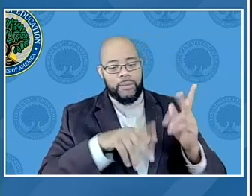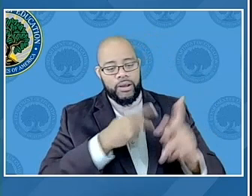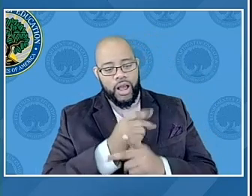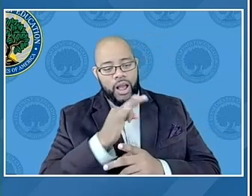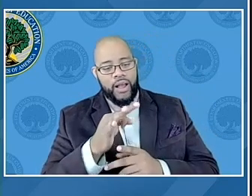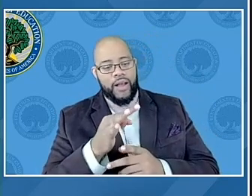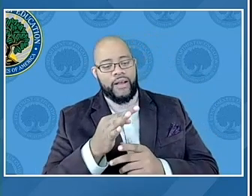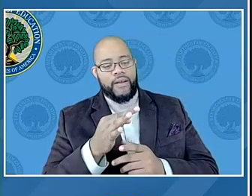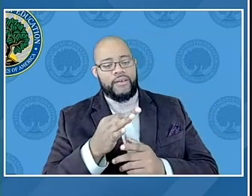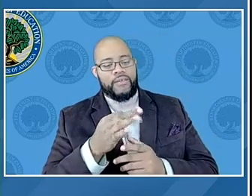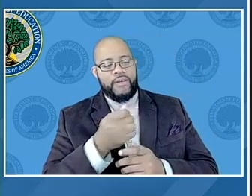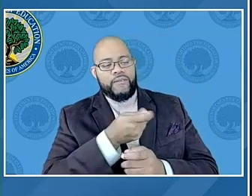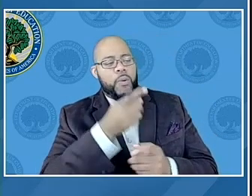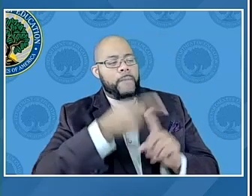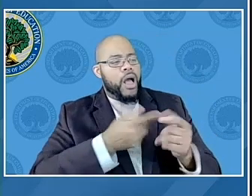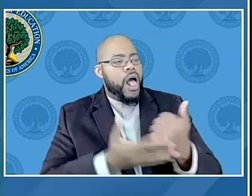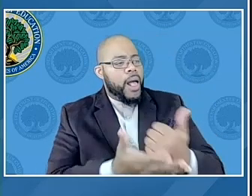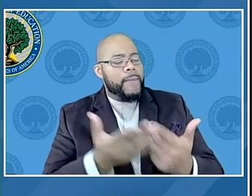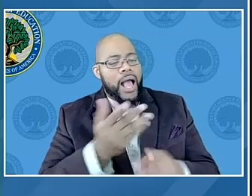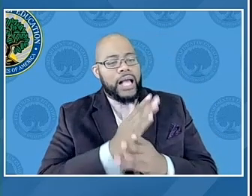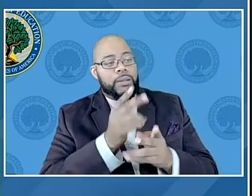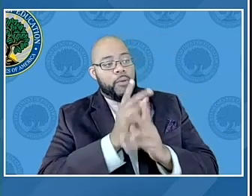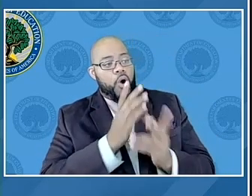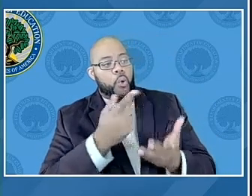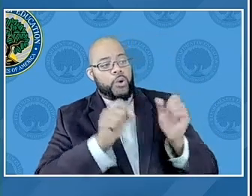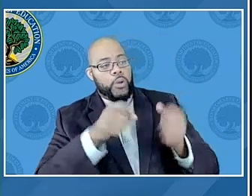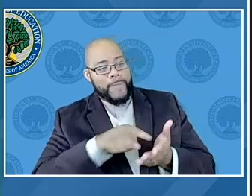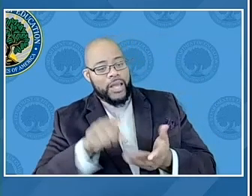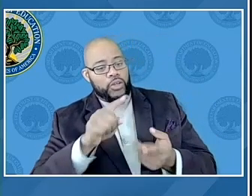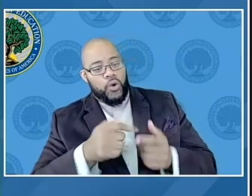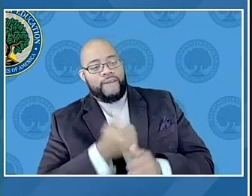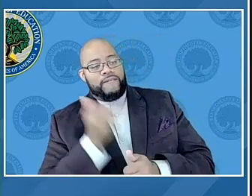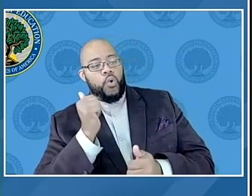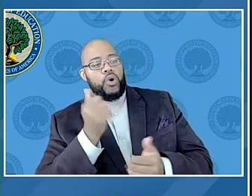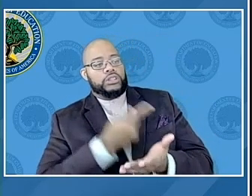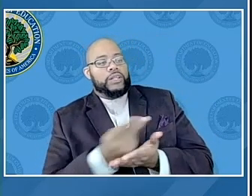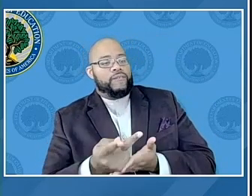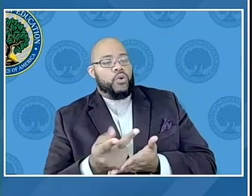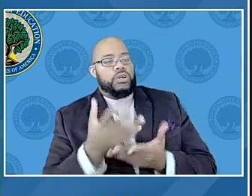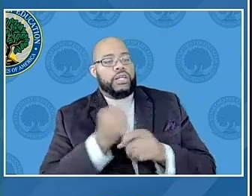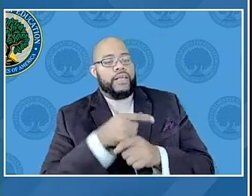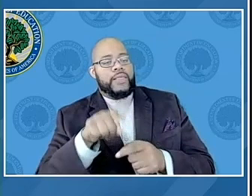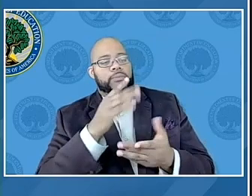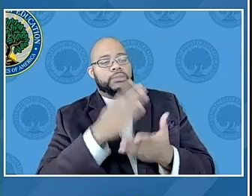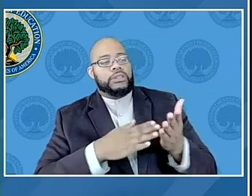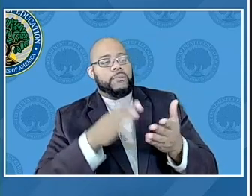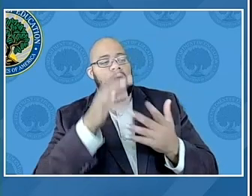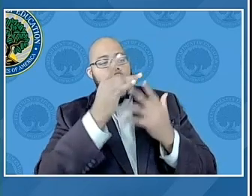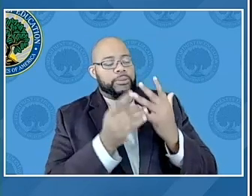months, so asking the borrower, what can you pay to avoid default and giving them some options. Helping folks to get back on